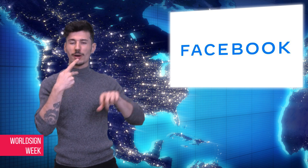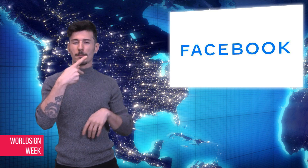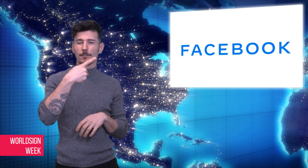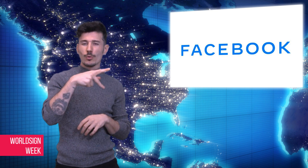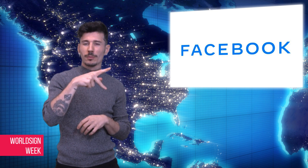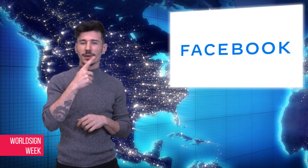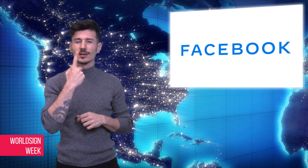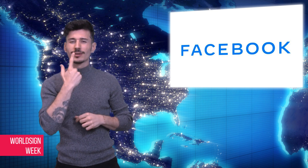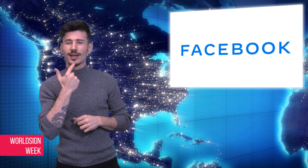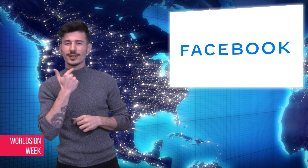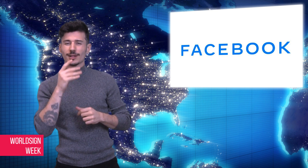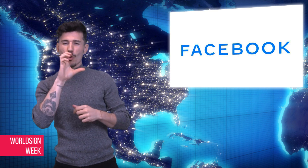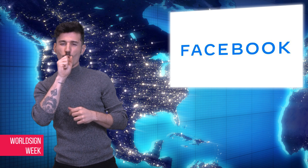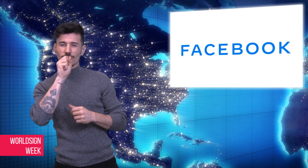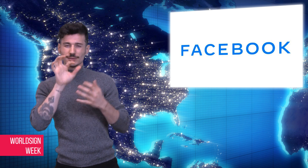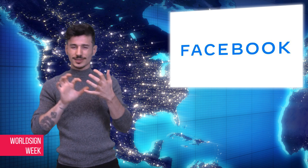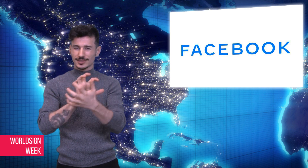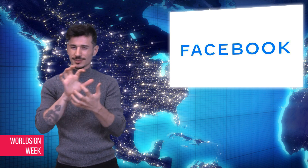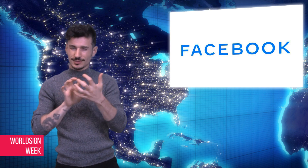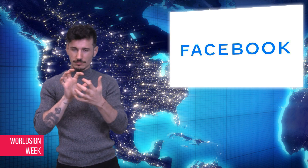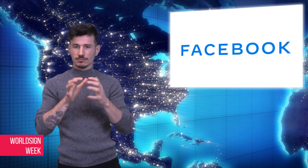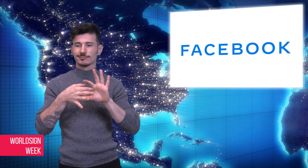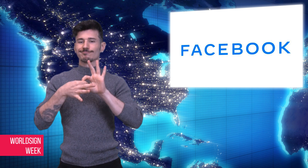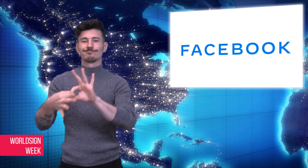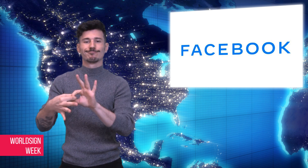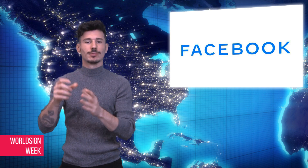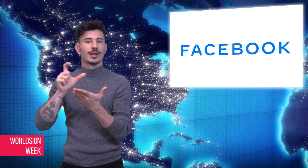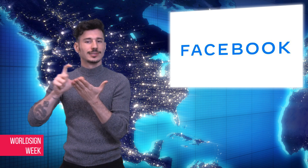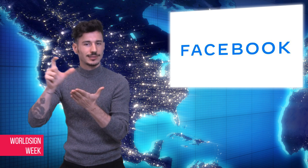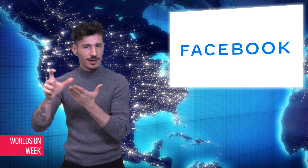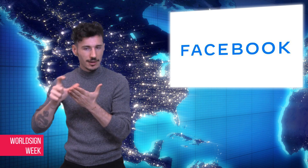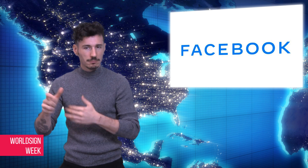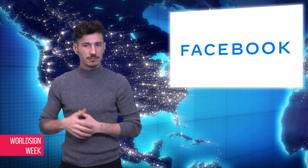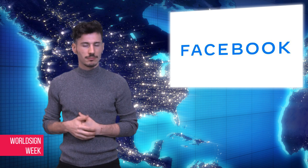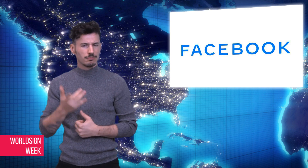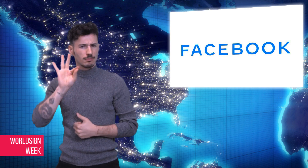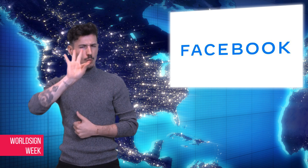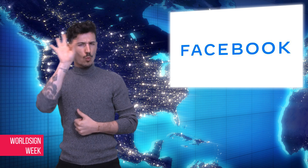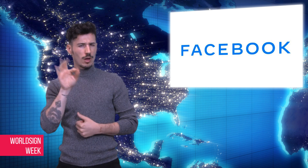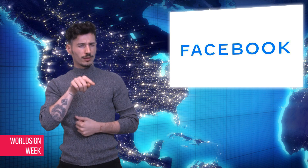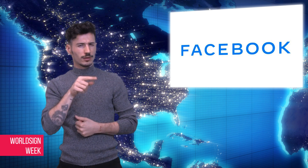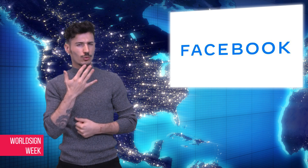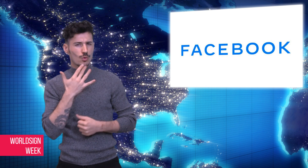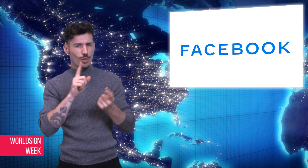colors. The blue color represents Facebook, green